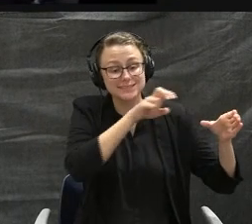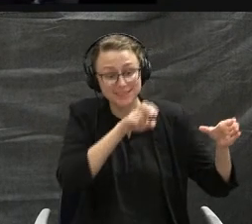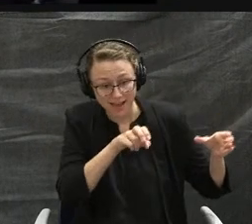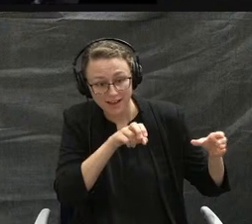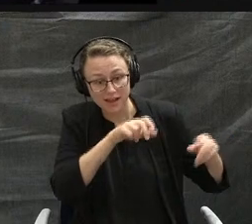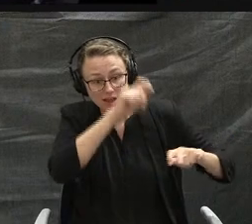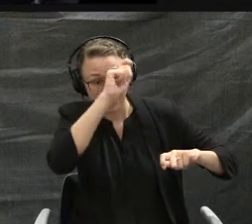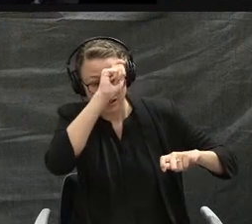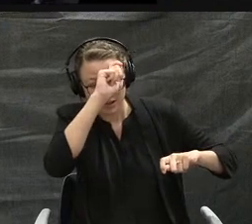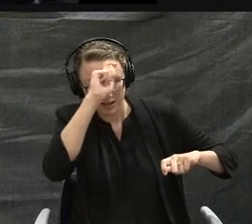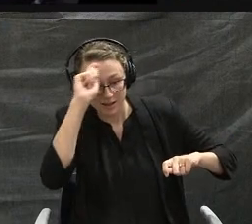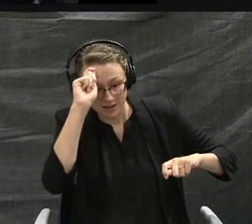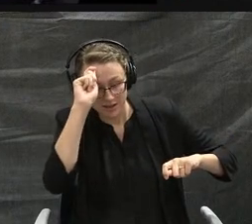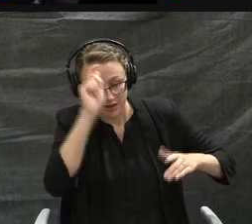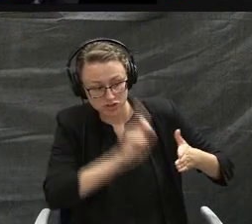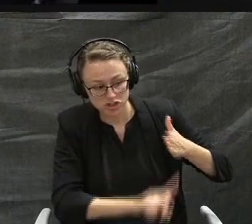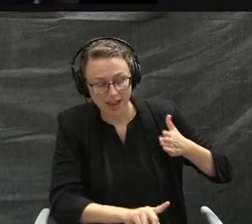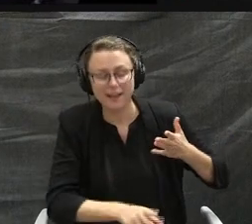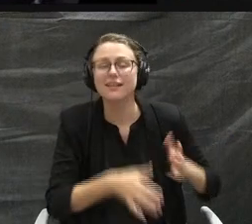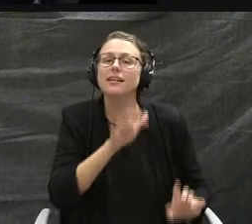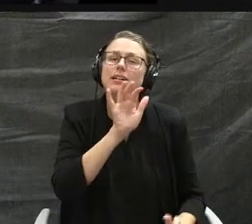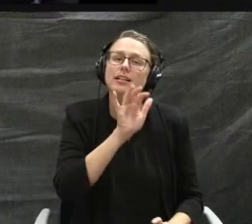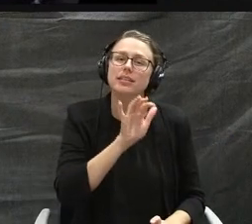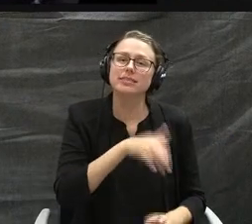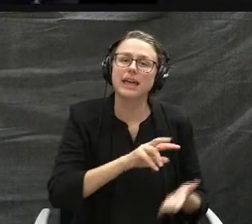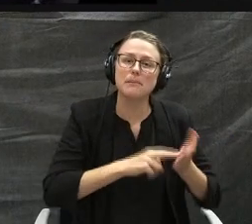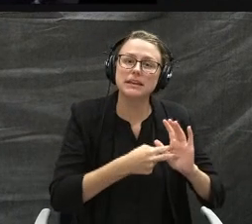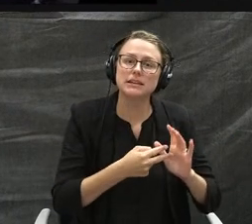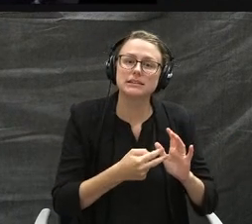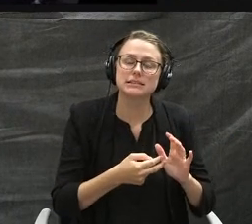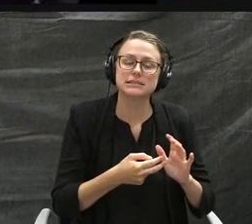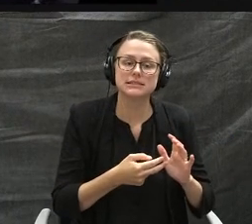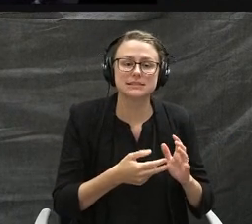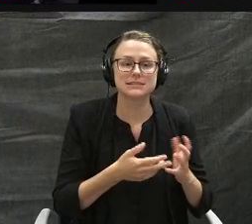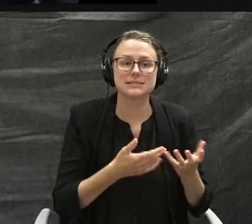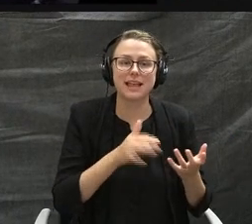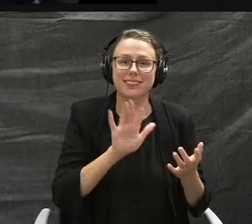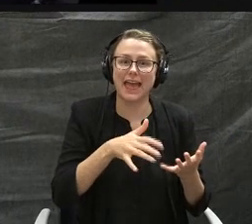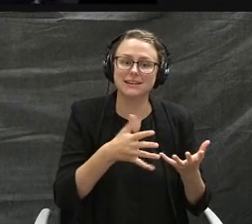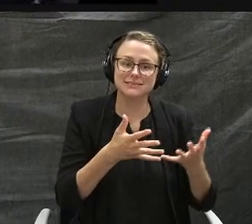the car, or as they're getting out of the bus. Uhm, deals with